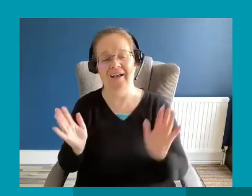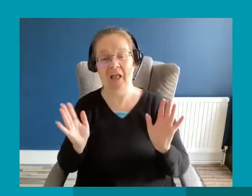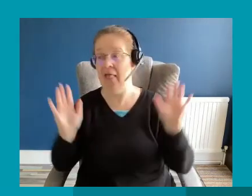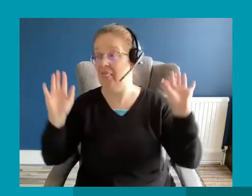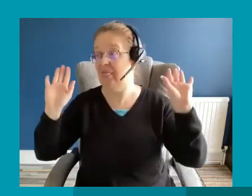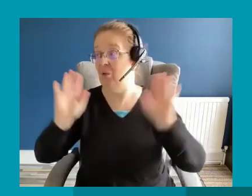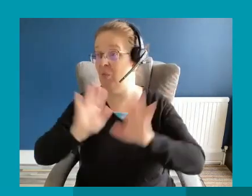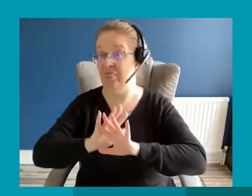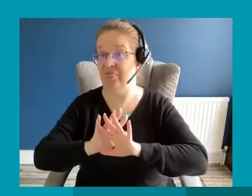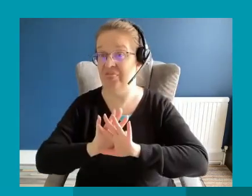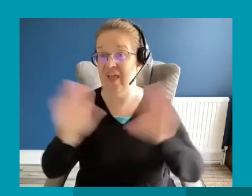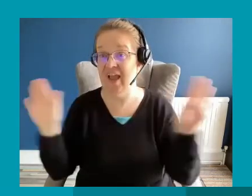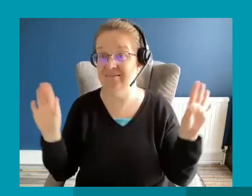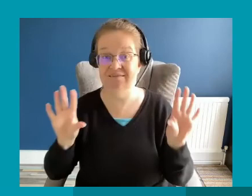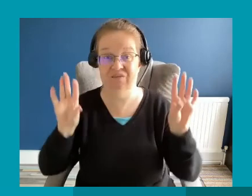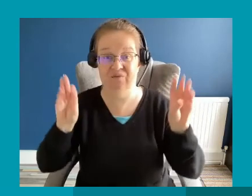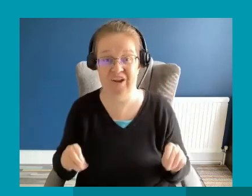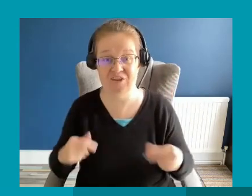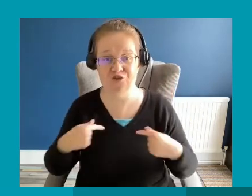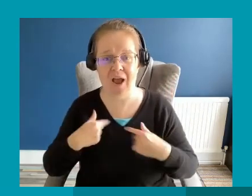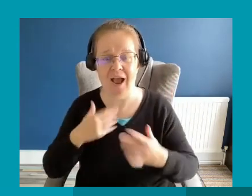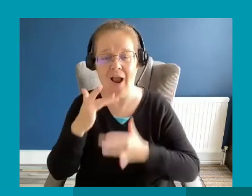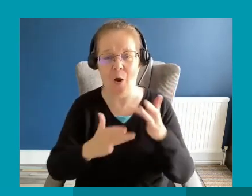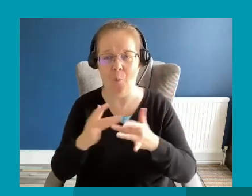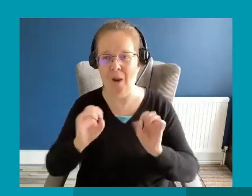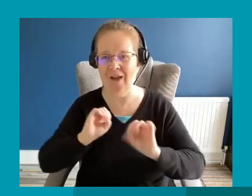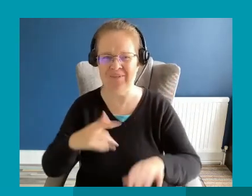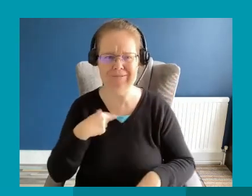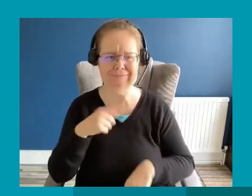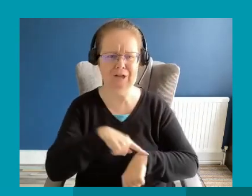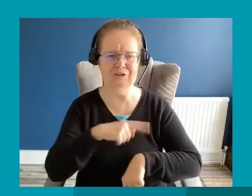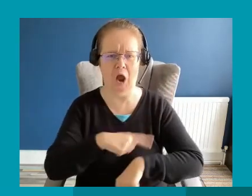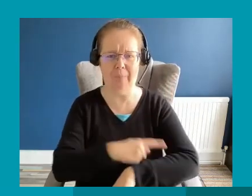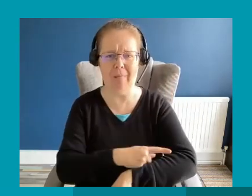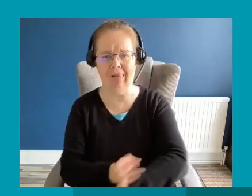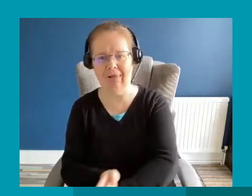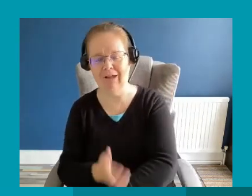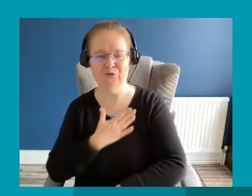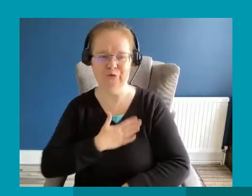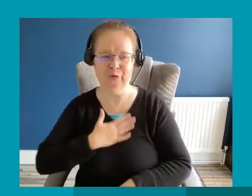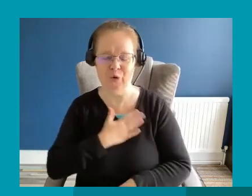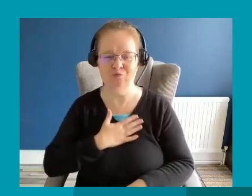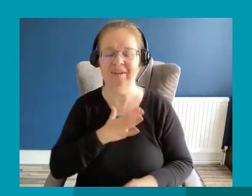We have gone over a little bit in time, but I do want you to have the opportunity